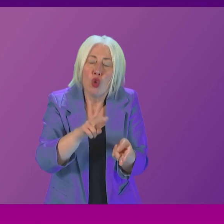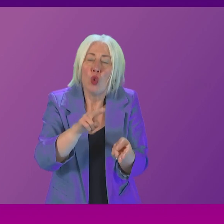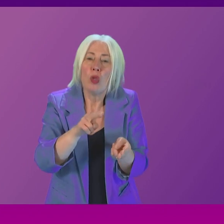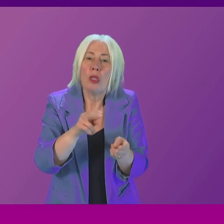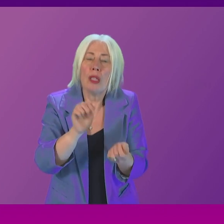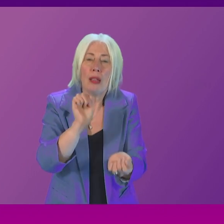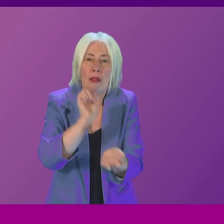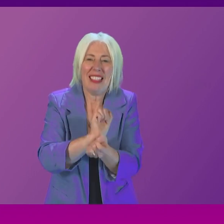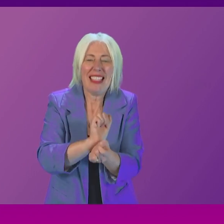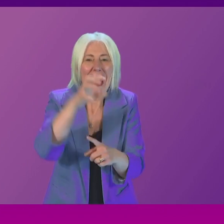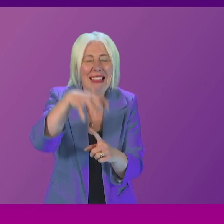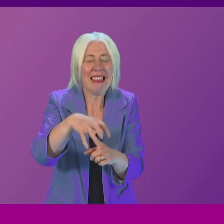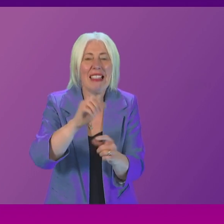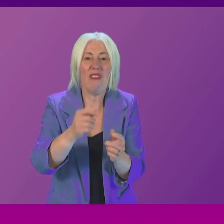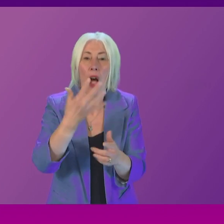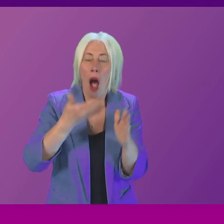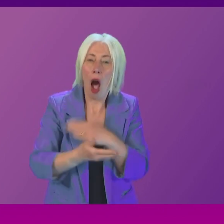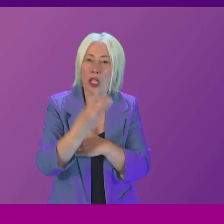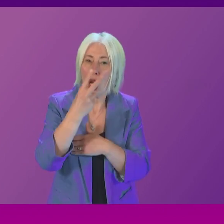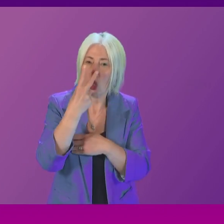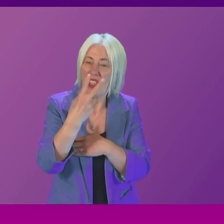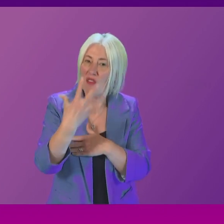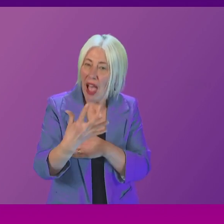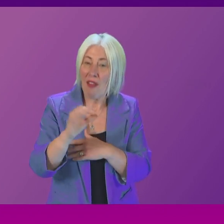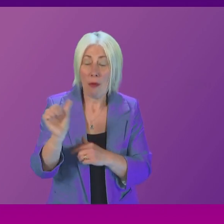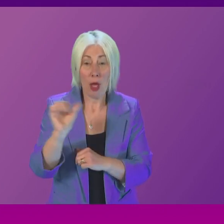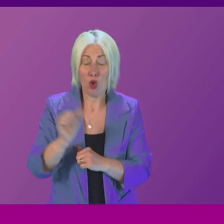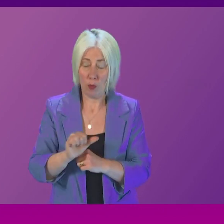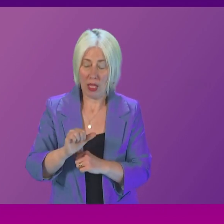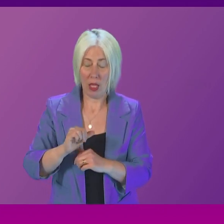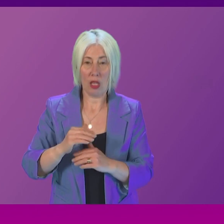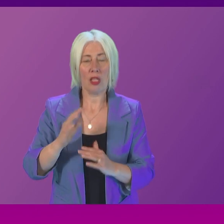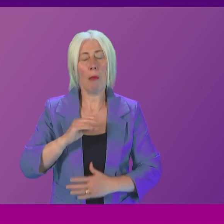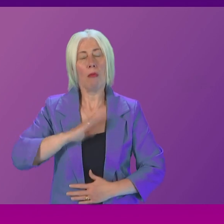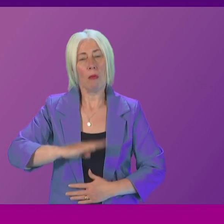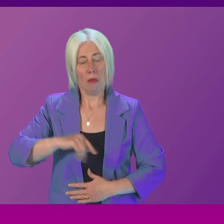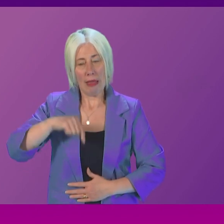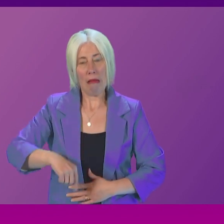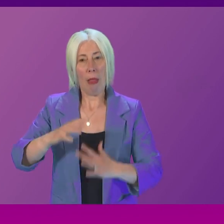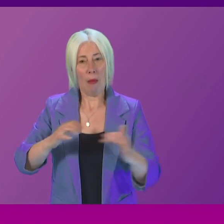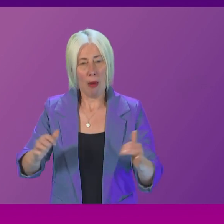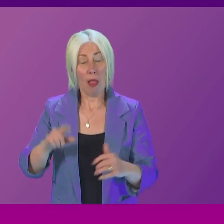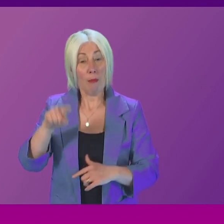Can he at least give us some comfort by saying that he believes that this Parliament should